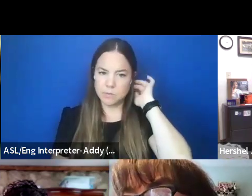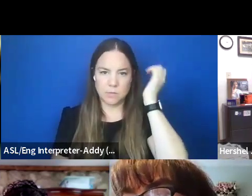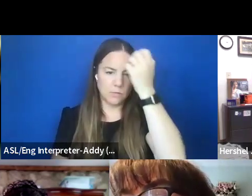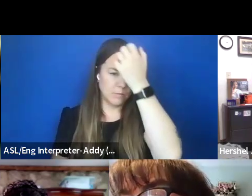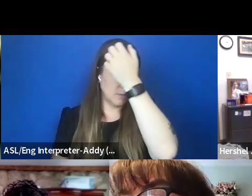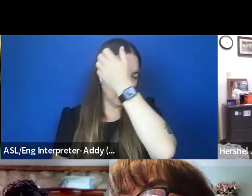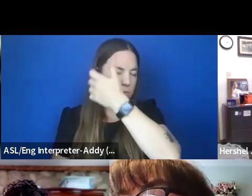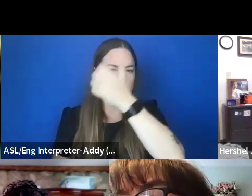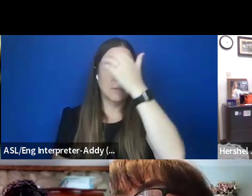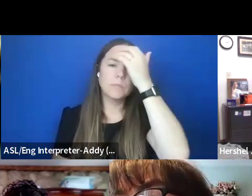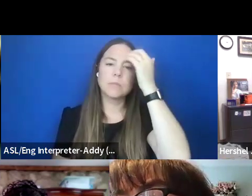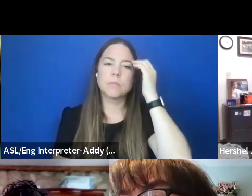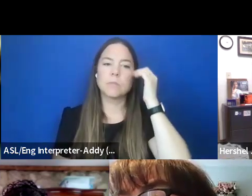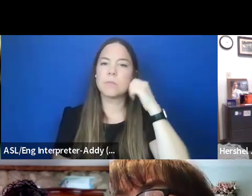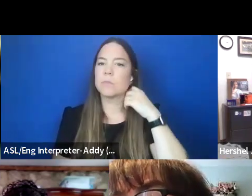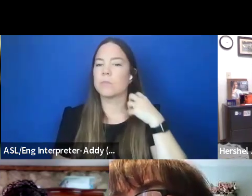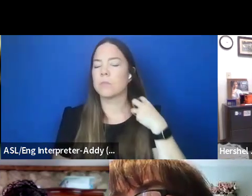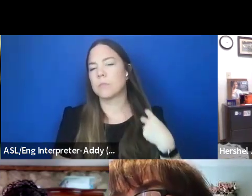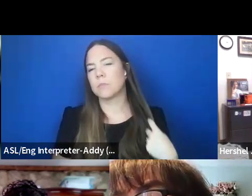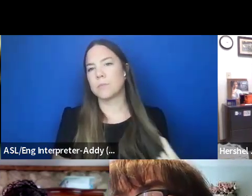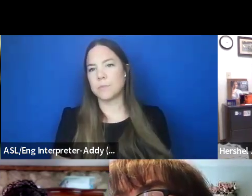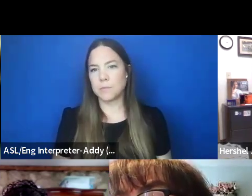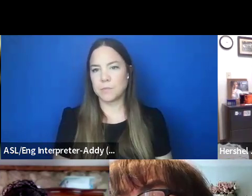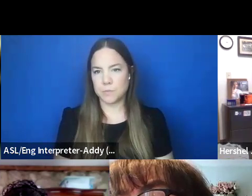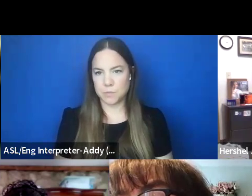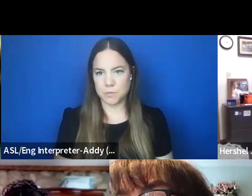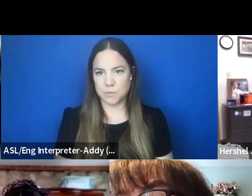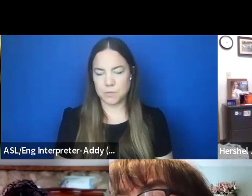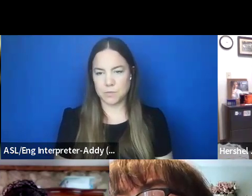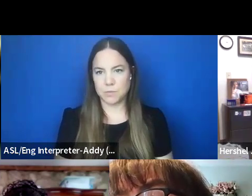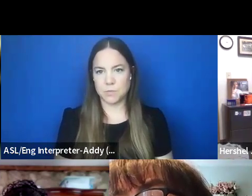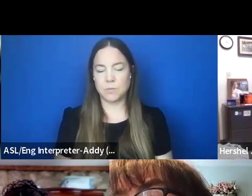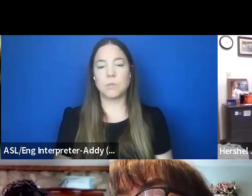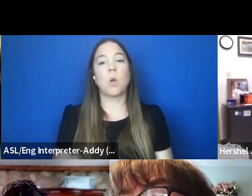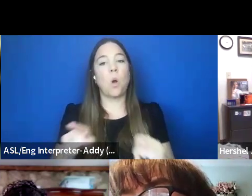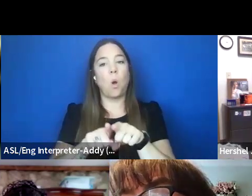Don Dew: I don't know if Don Dew: you all know that it is National Recovery Month, and you know